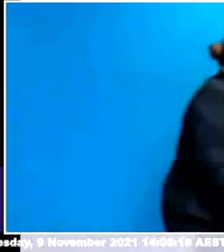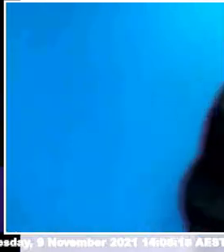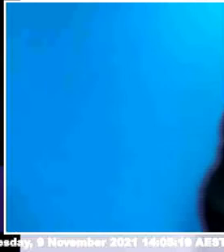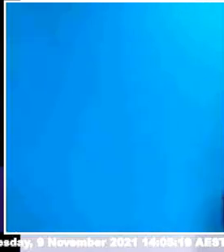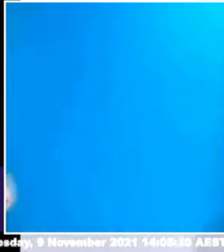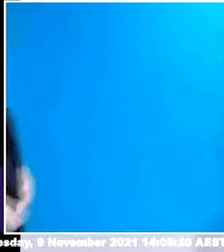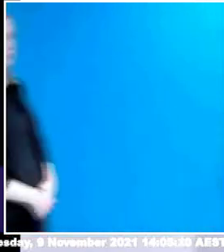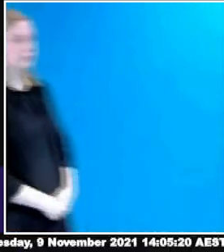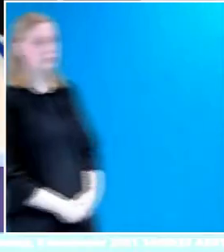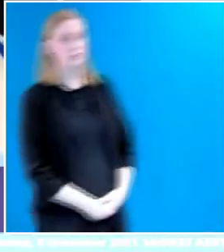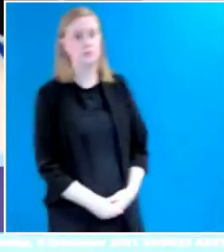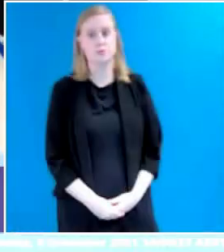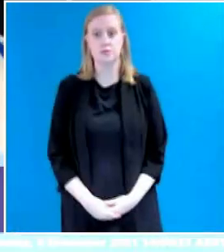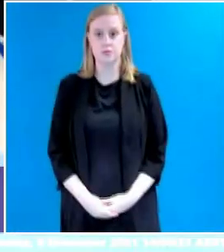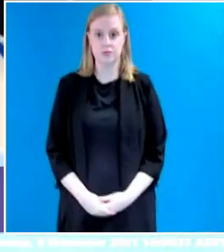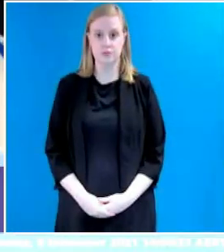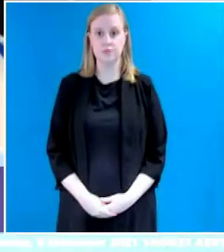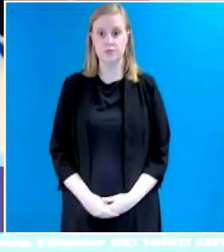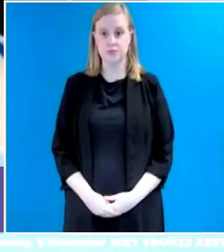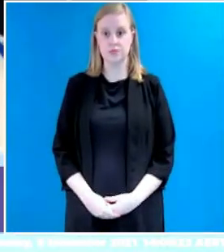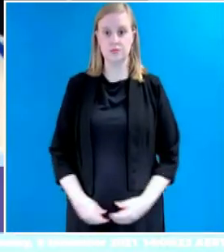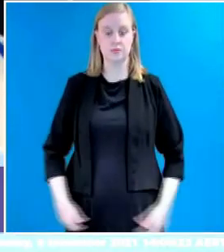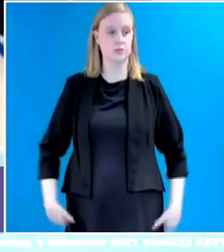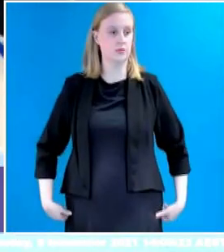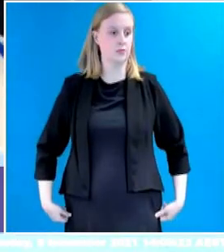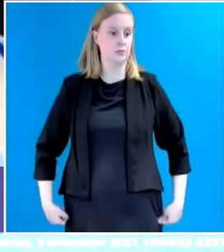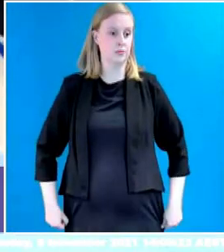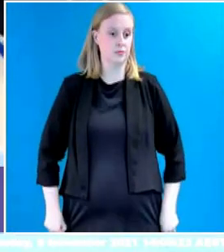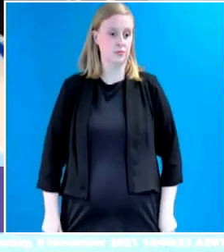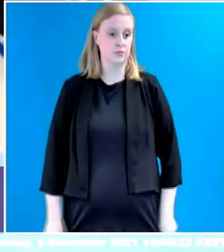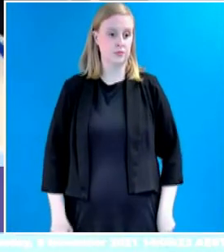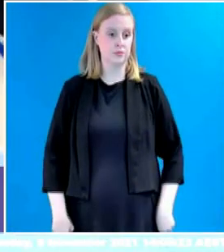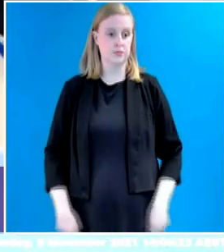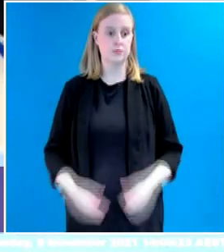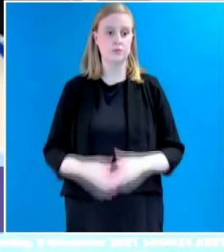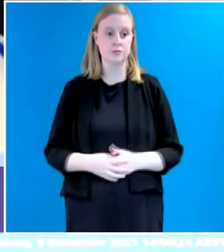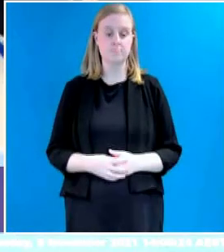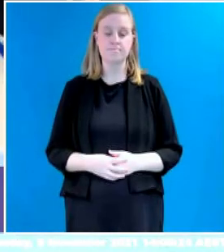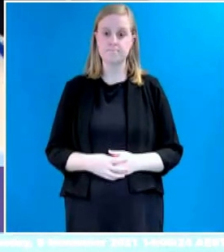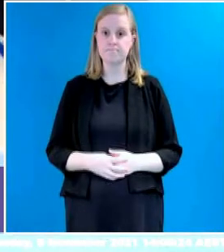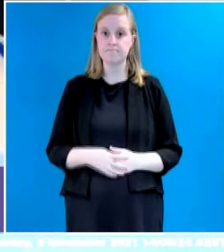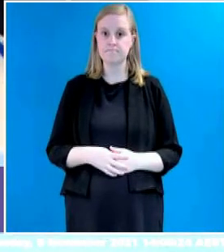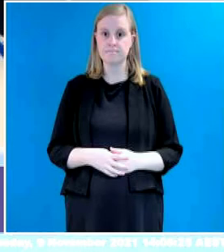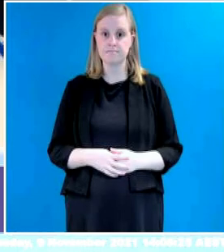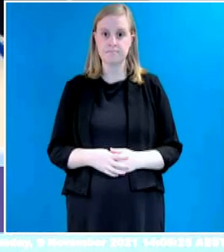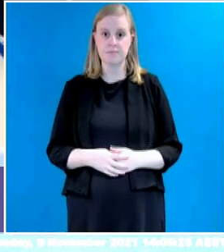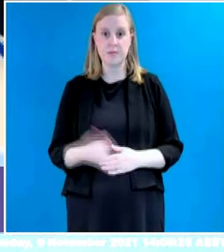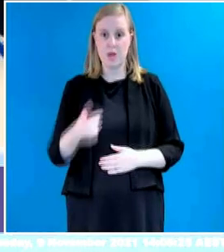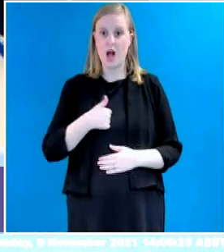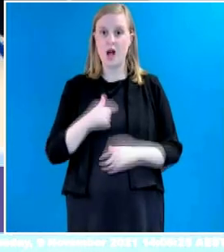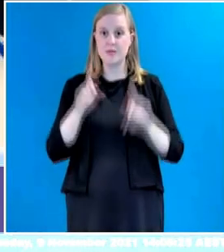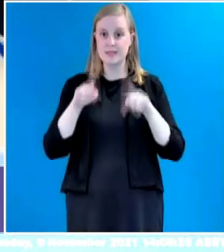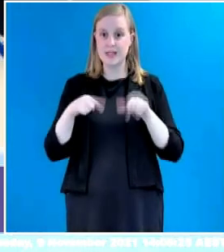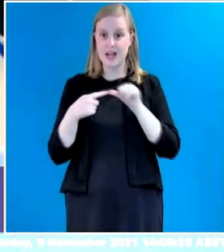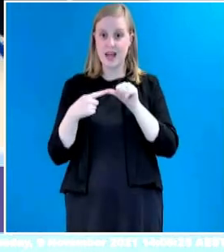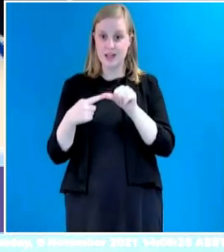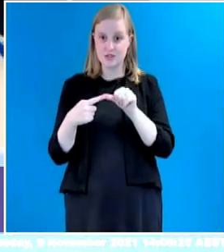Perhaps I might start that response and Mr Mansfield or Ms Robertson can supplement, if required.